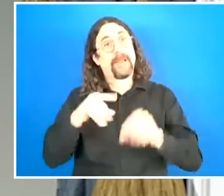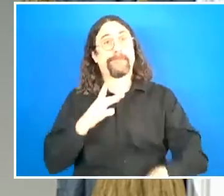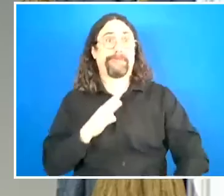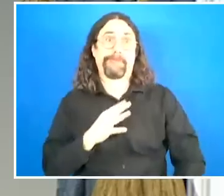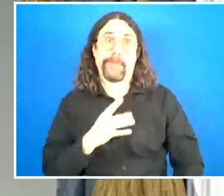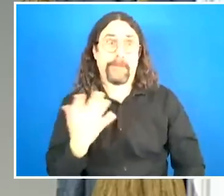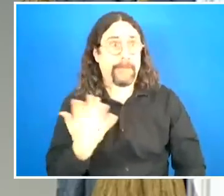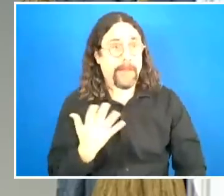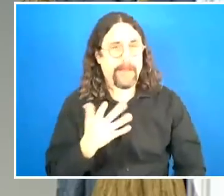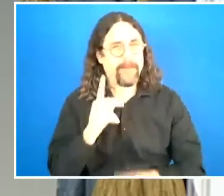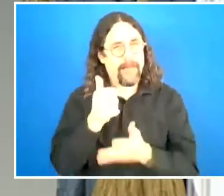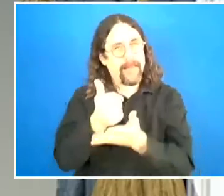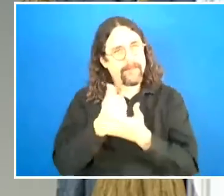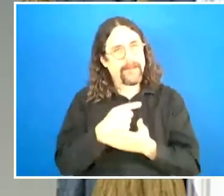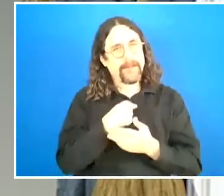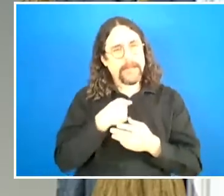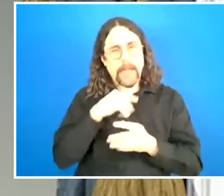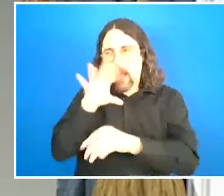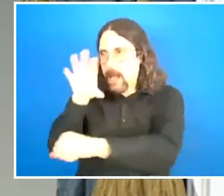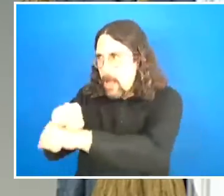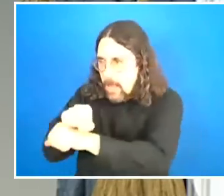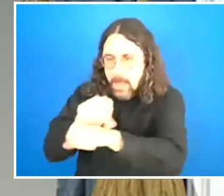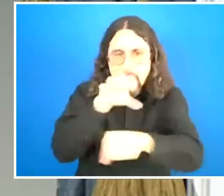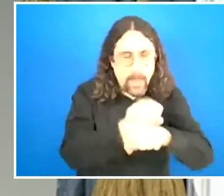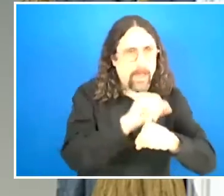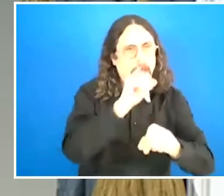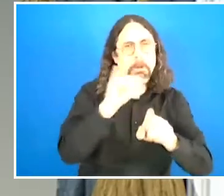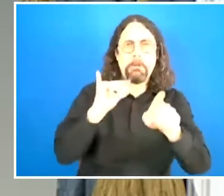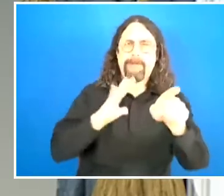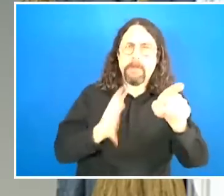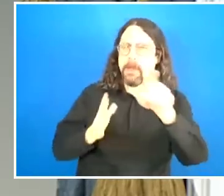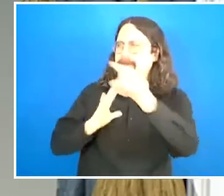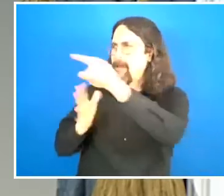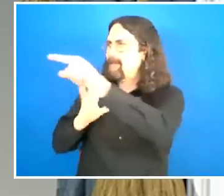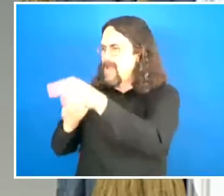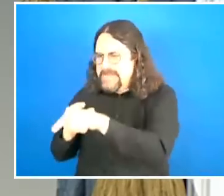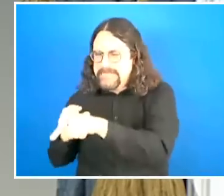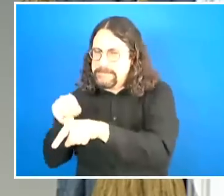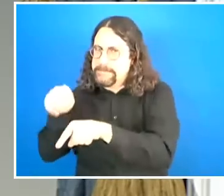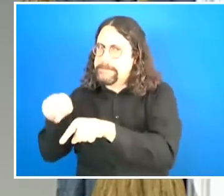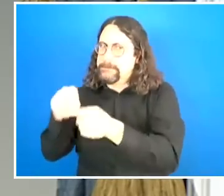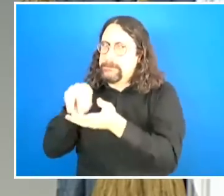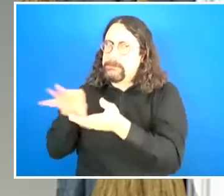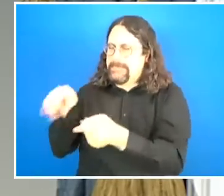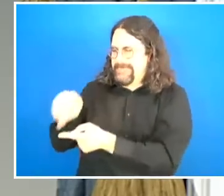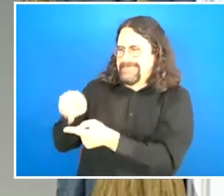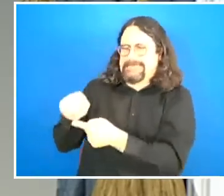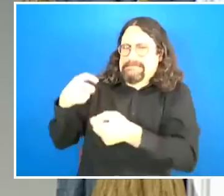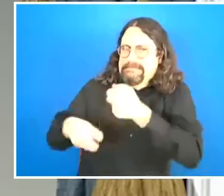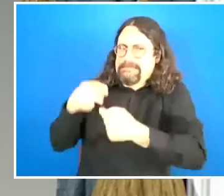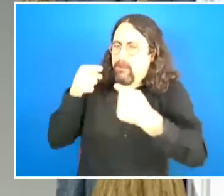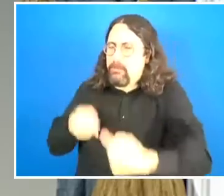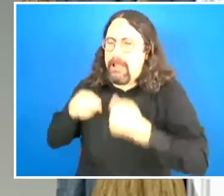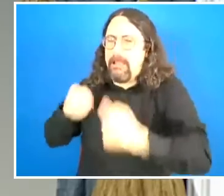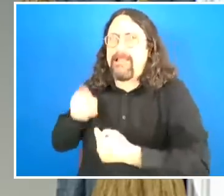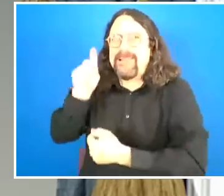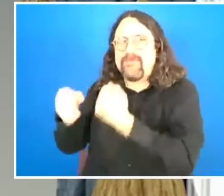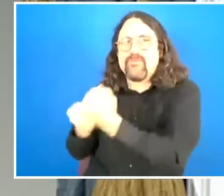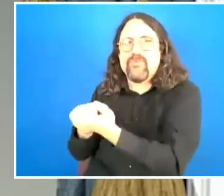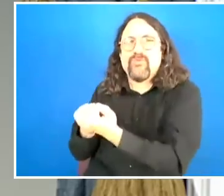AND THEN PROVIDE THEM T THEIME TO BE ABLE TO ACTUALLY COMPLETE. THE GOAL HERE IS NOT TO FAIL STUDENTS.